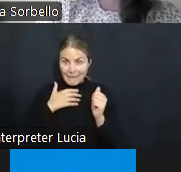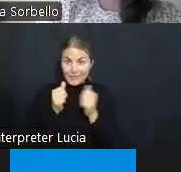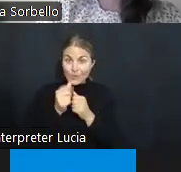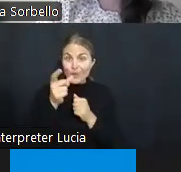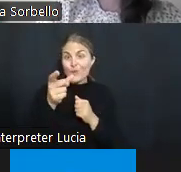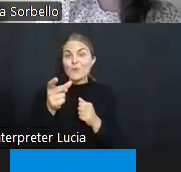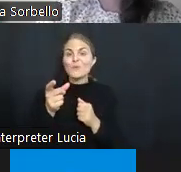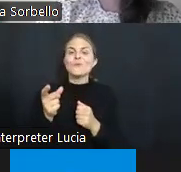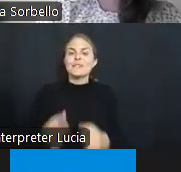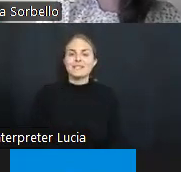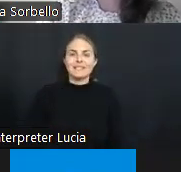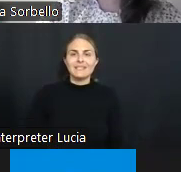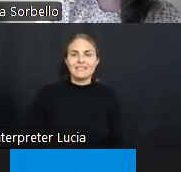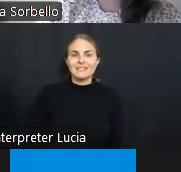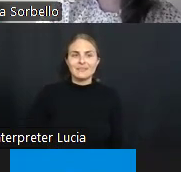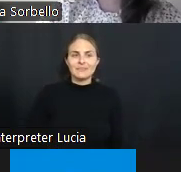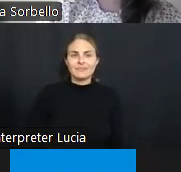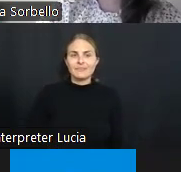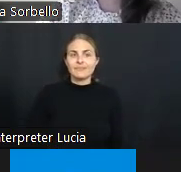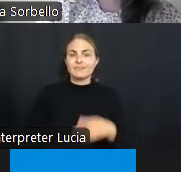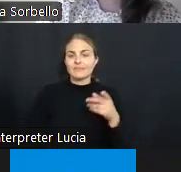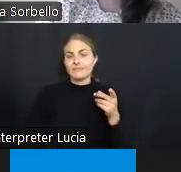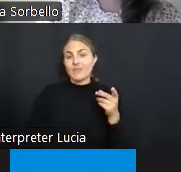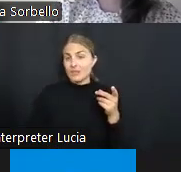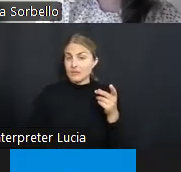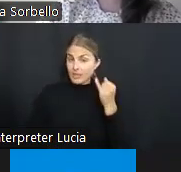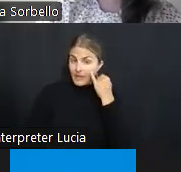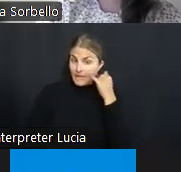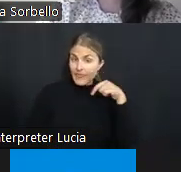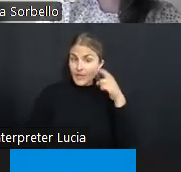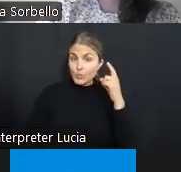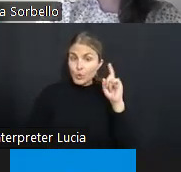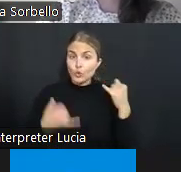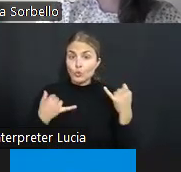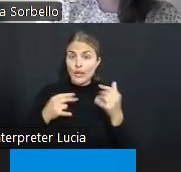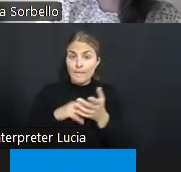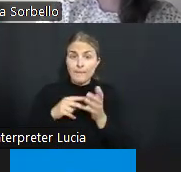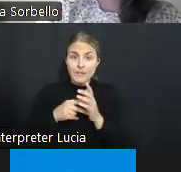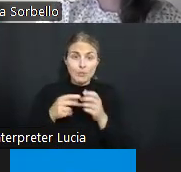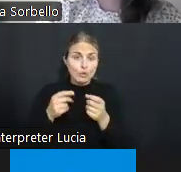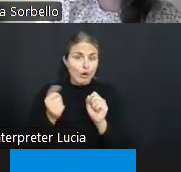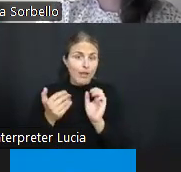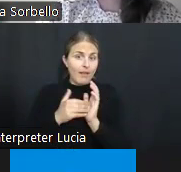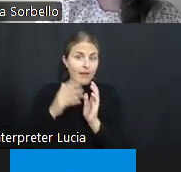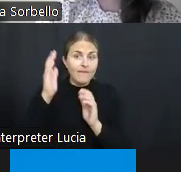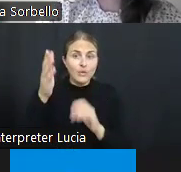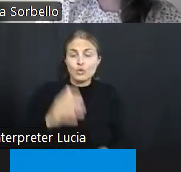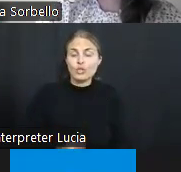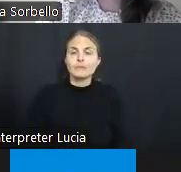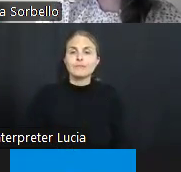want to raise your hand and talk to Jess, this is the time to do